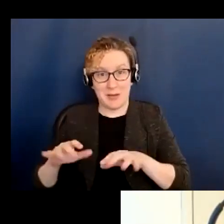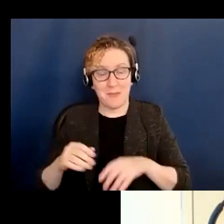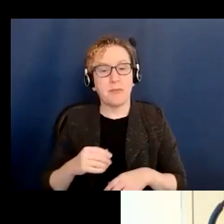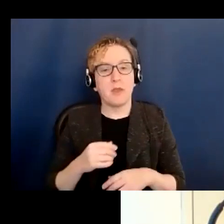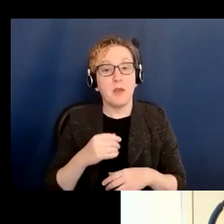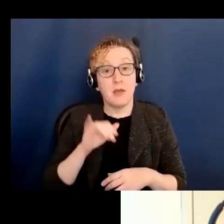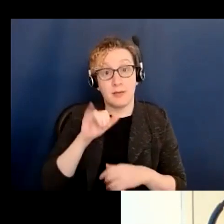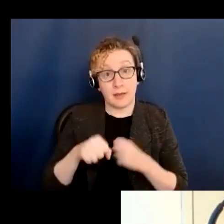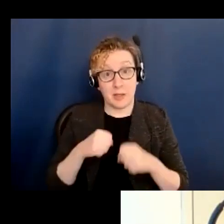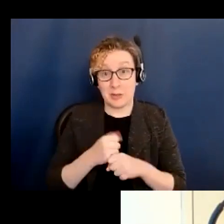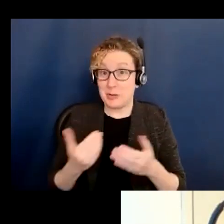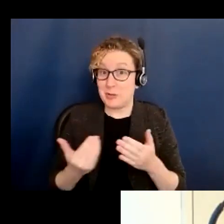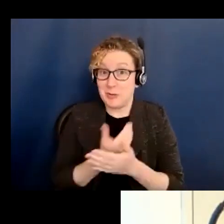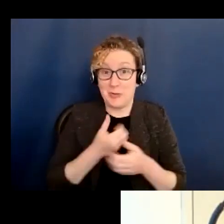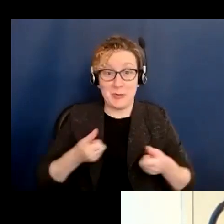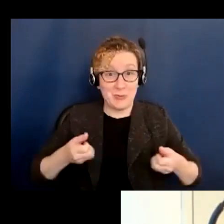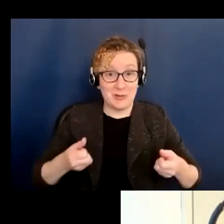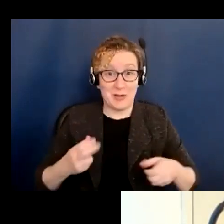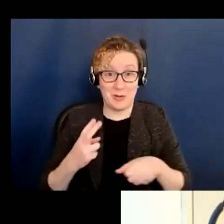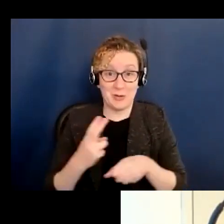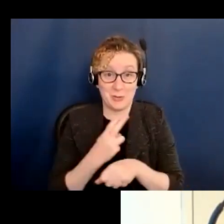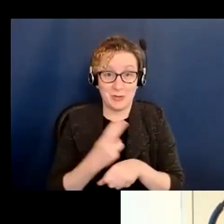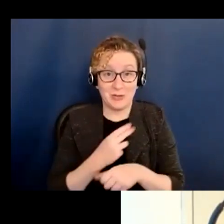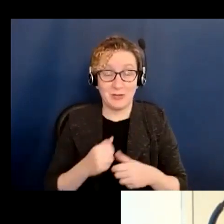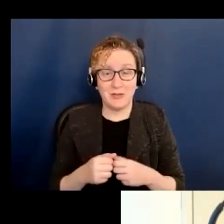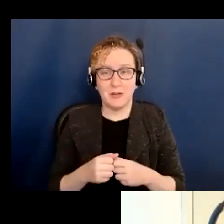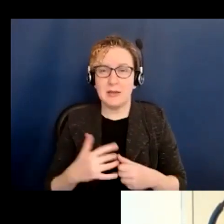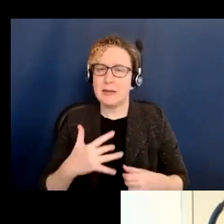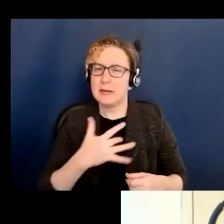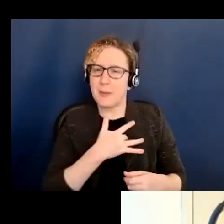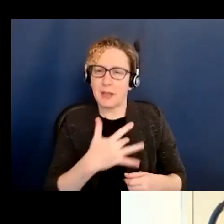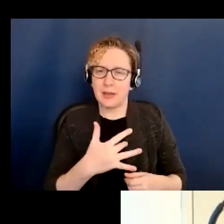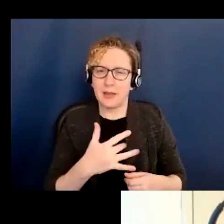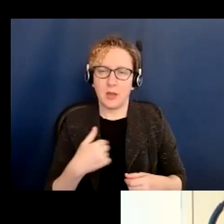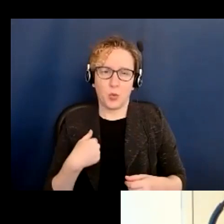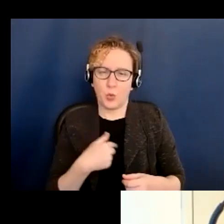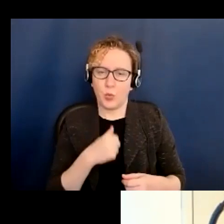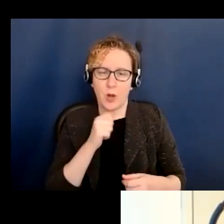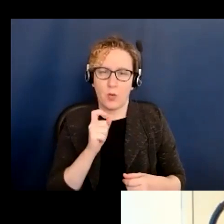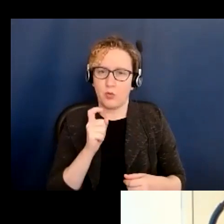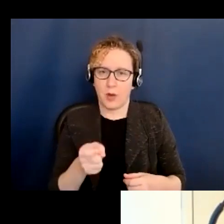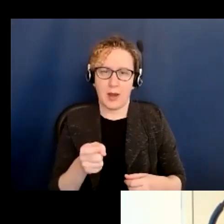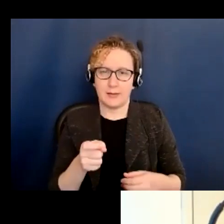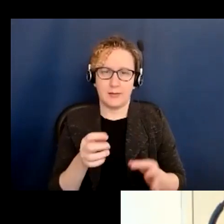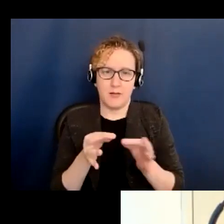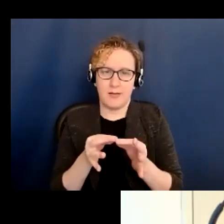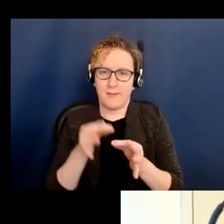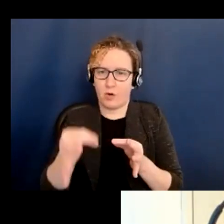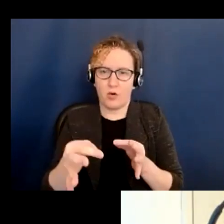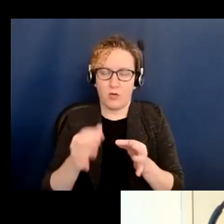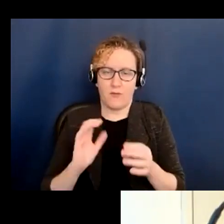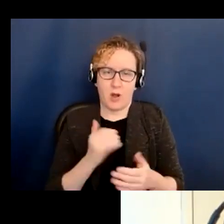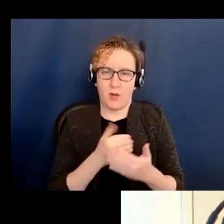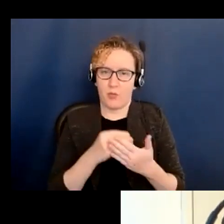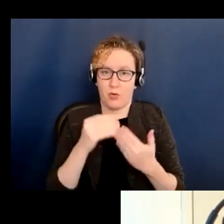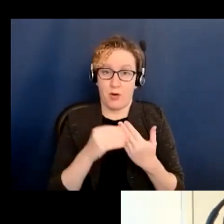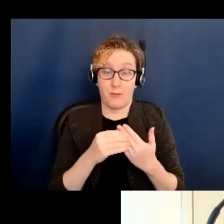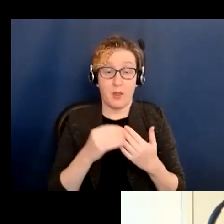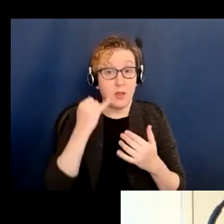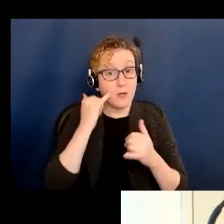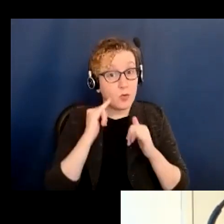Typically, we do not grant deferrals for our program so once you are awarded as a graduating